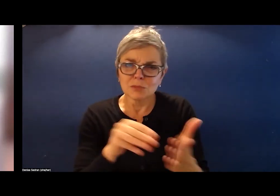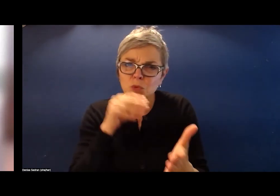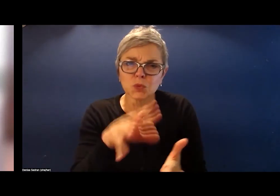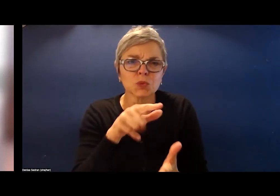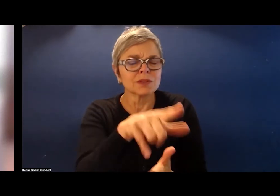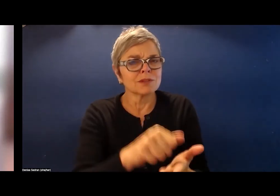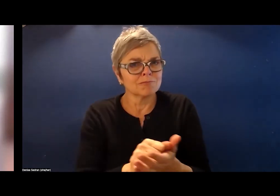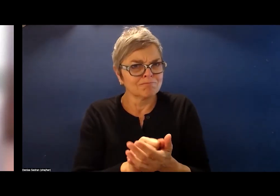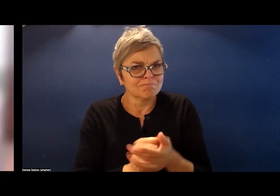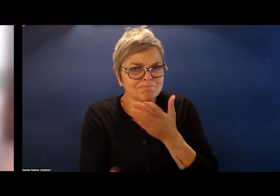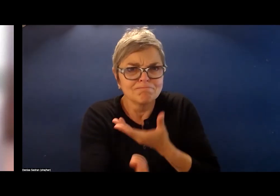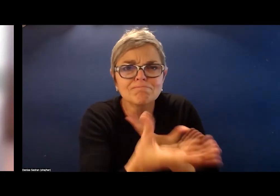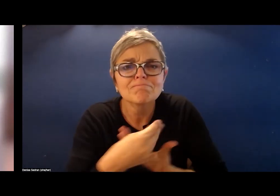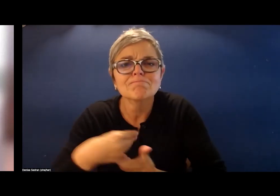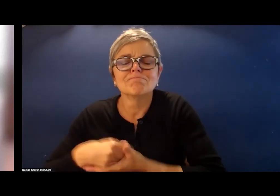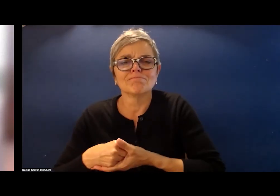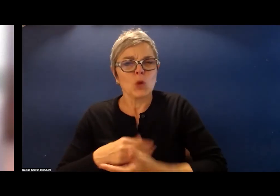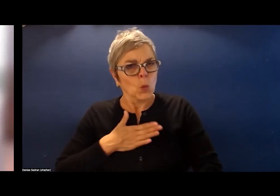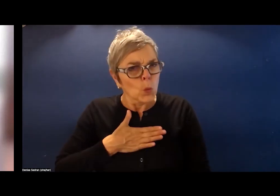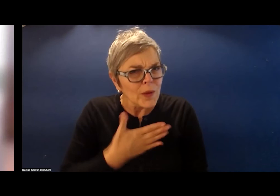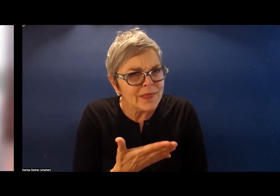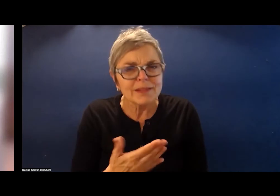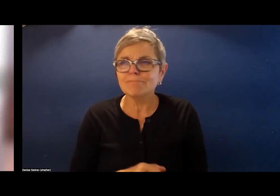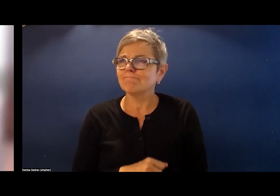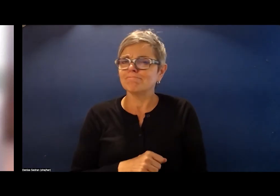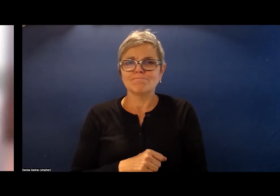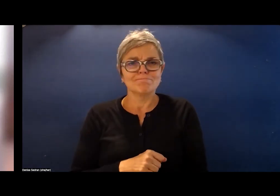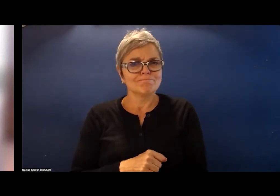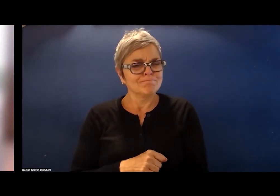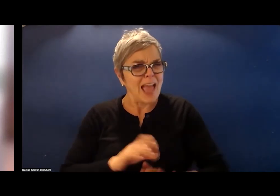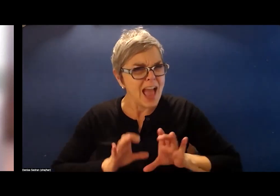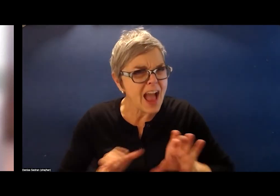We were meeting with people every week who were dealing with the pandemic, dealing